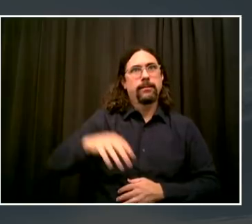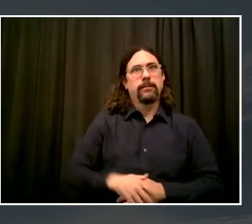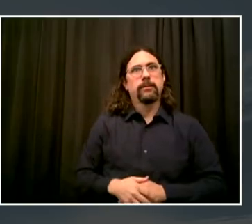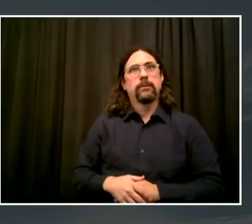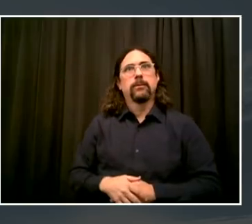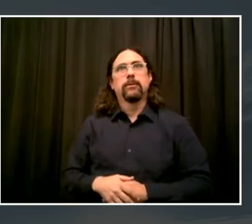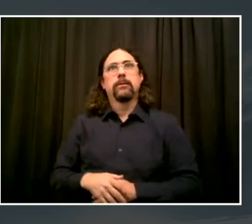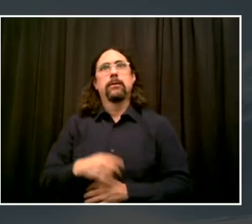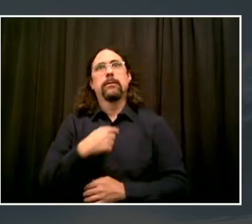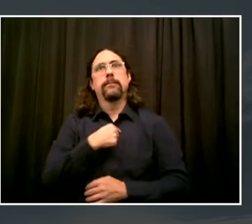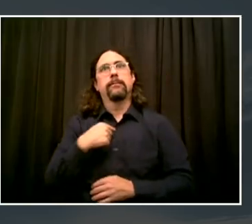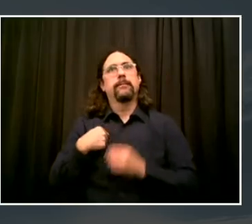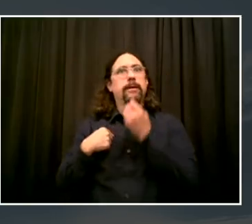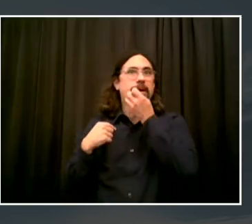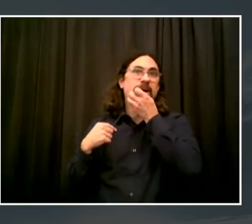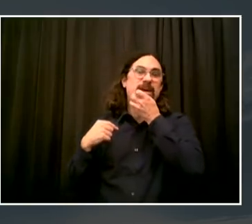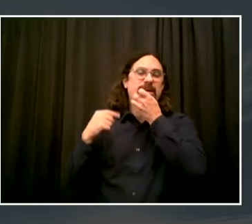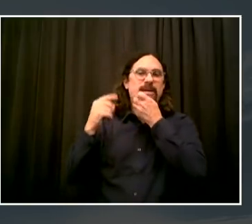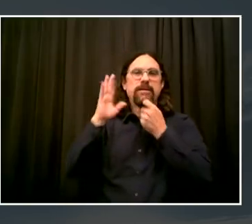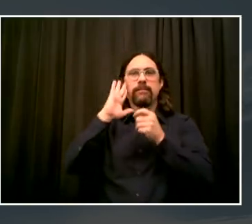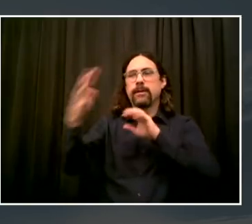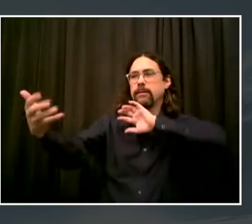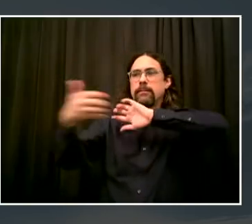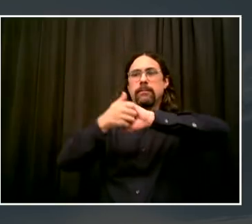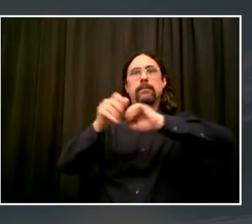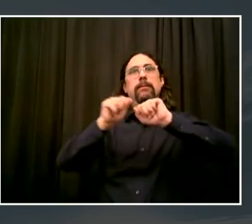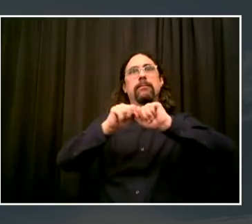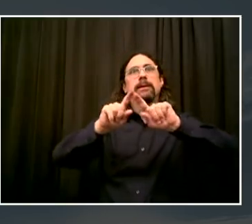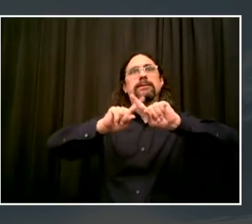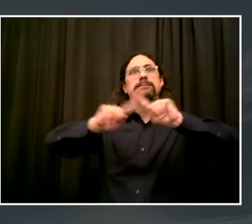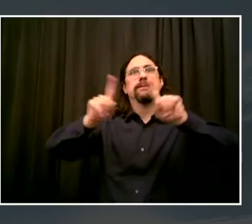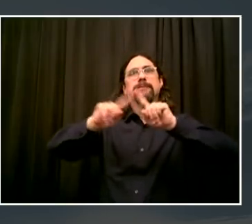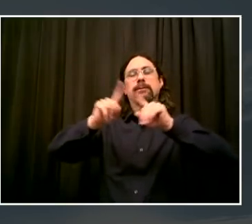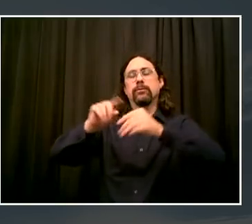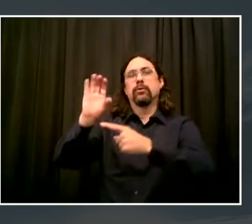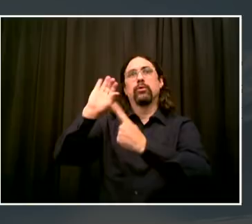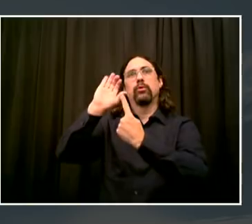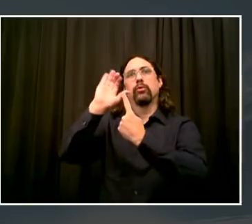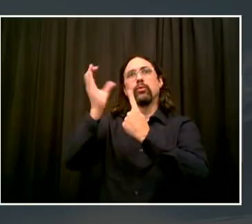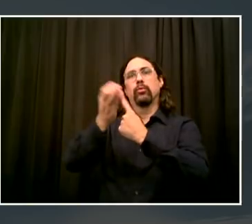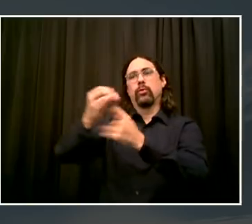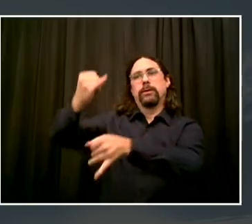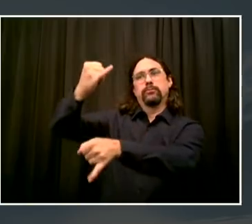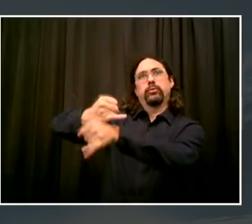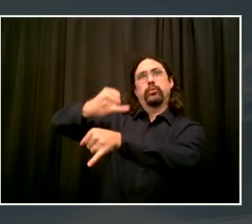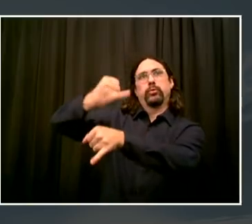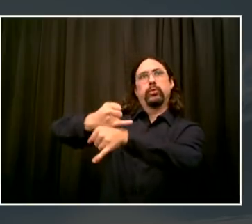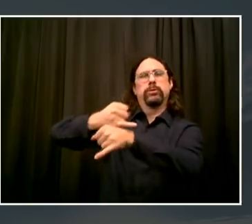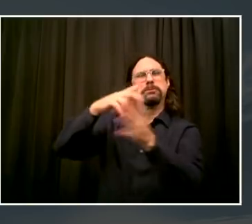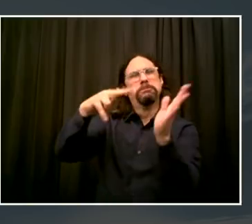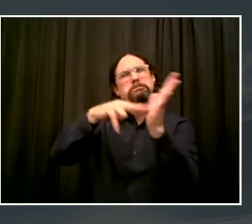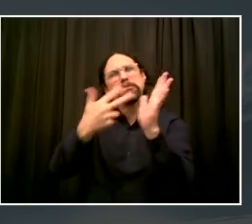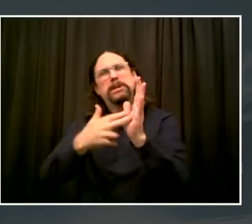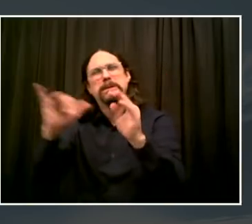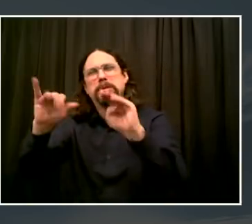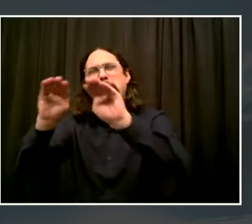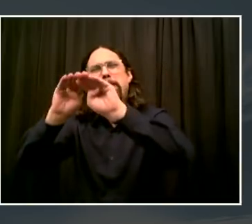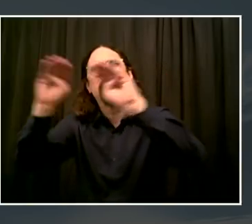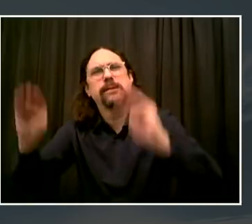WE ARE PARTNERING WITH LIBRARIES AND CULTURAL TRADITIONS TO PROVIDE PROGRAMMING,I'M